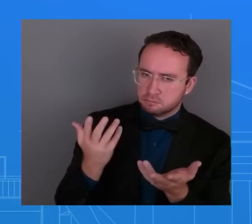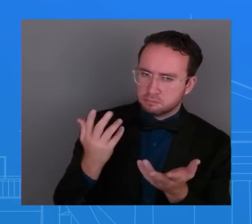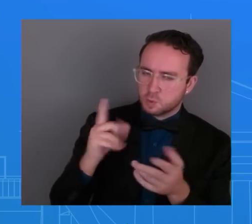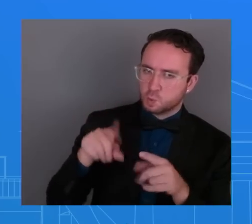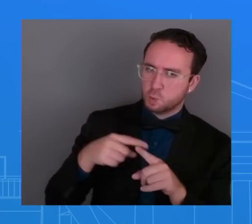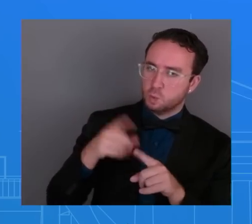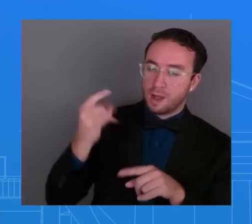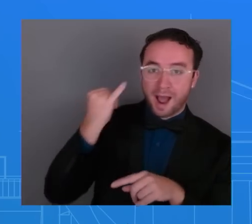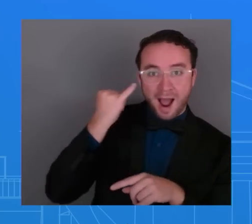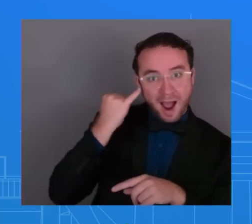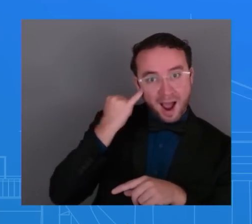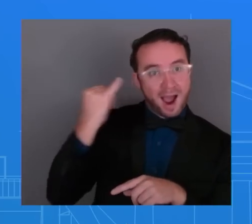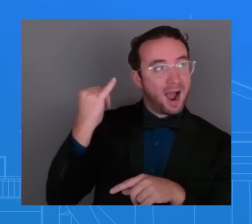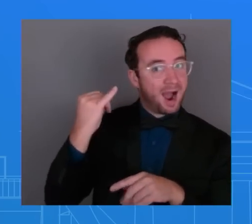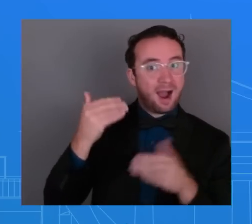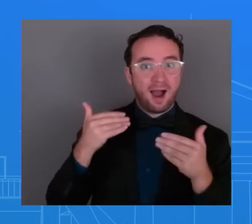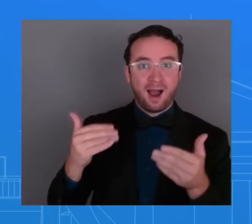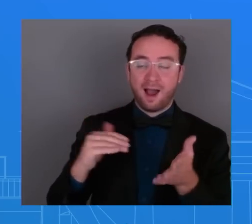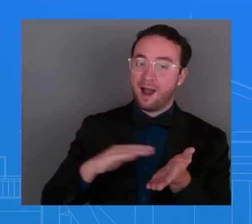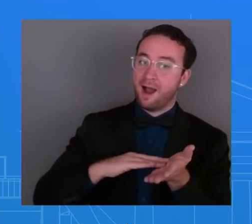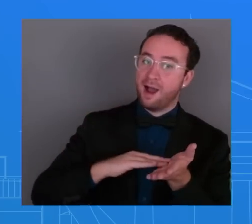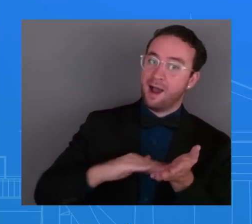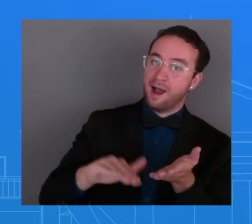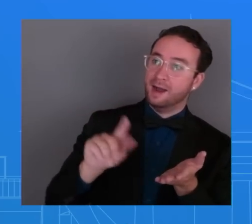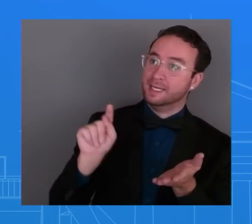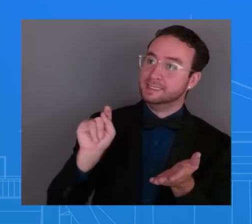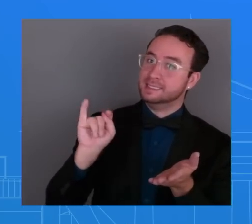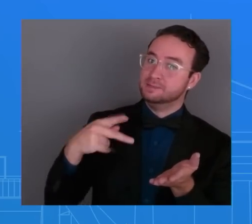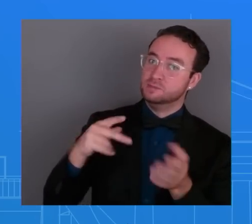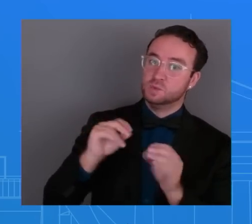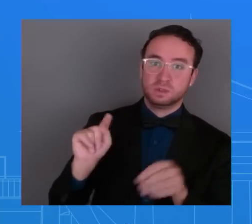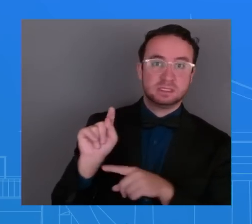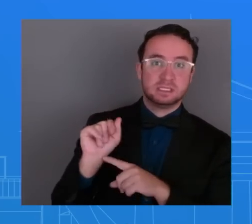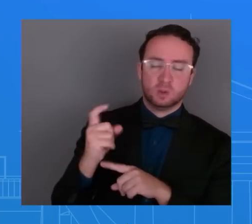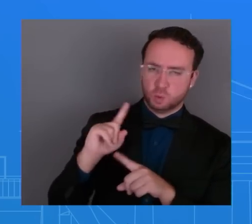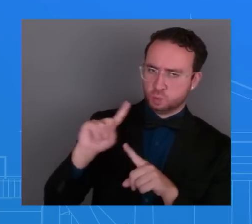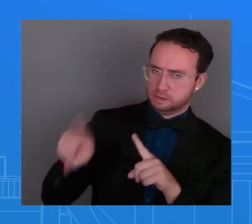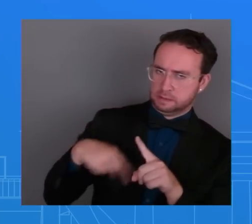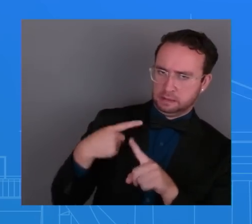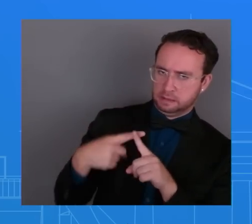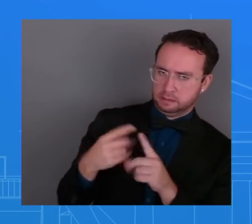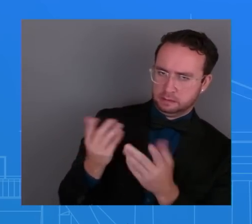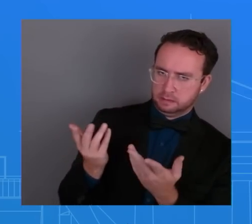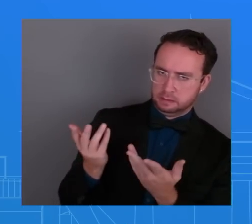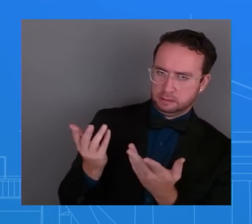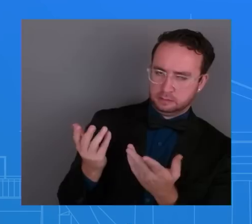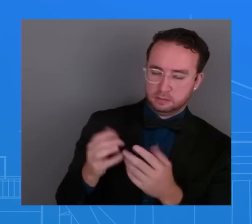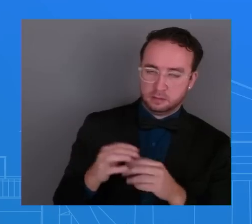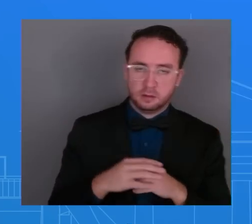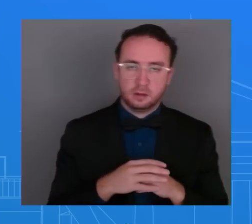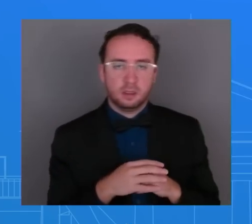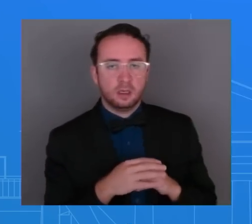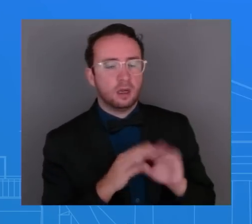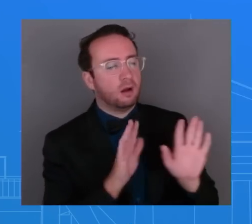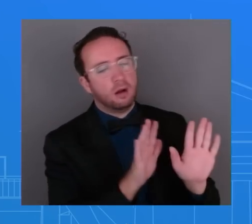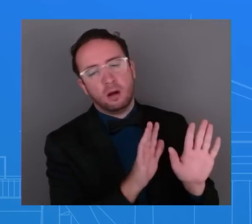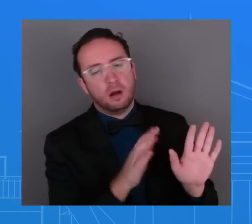What I can say is the president supports this. What I can say, even if you put this to the side -- right? which is -- again, the president supports this;